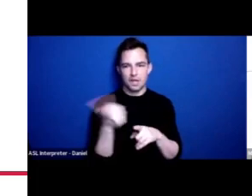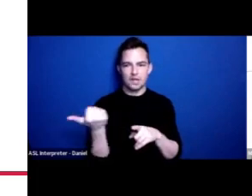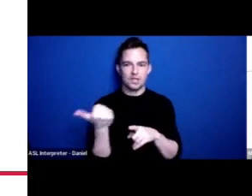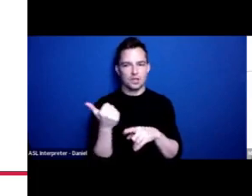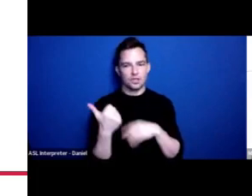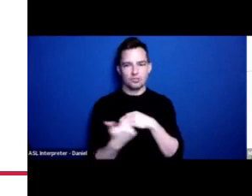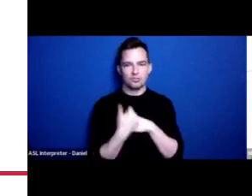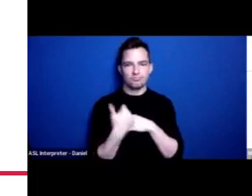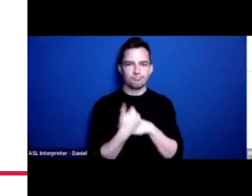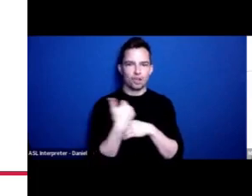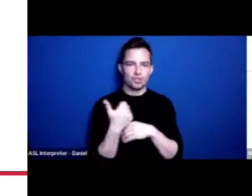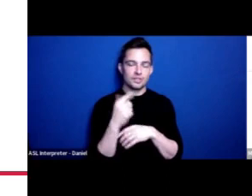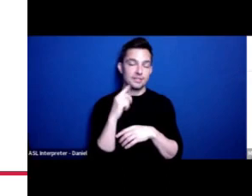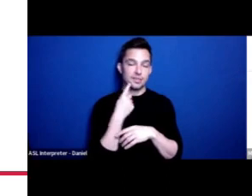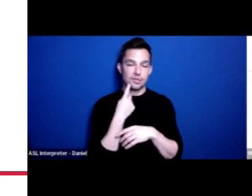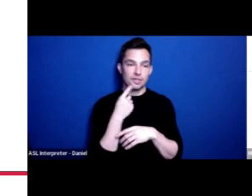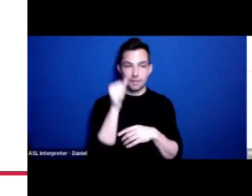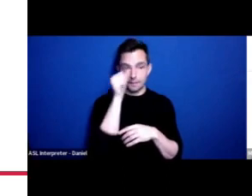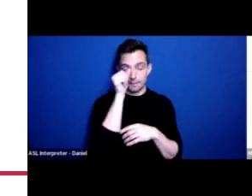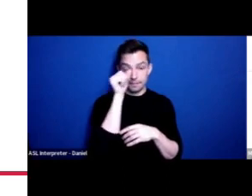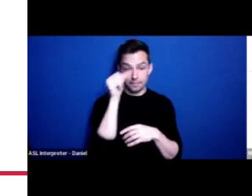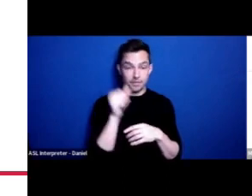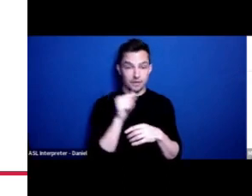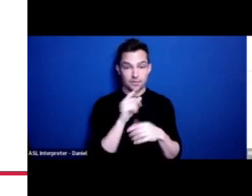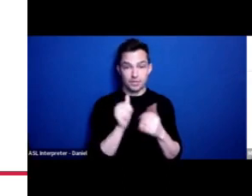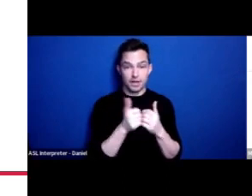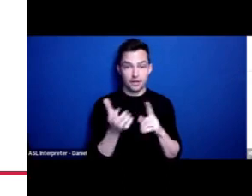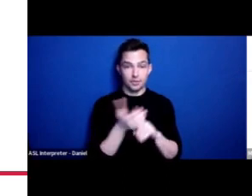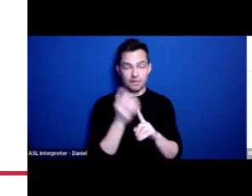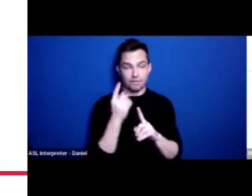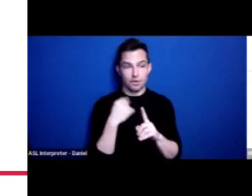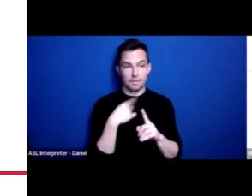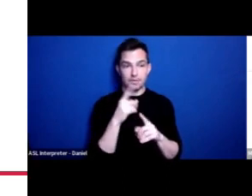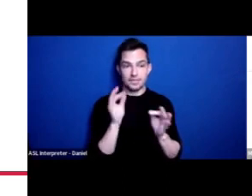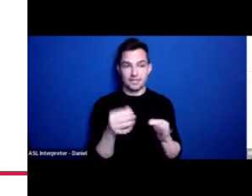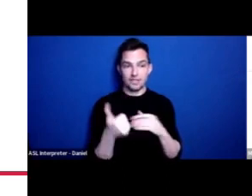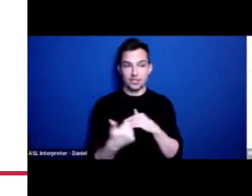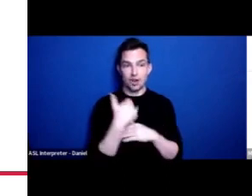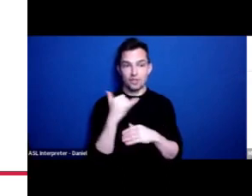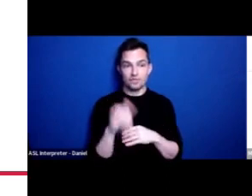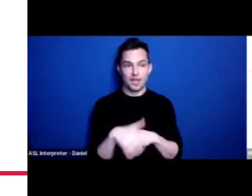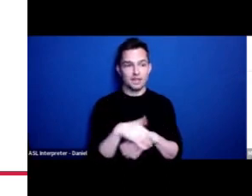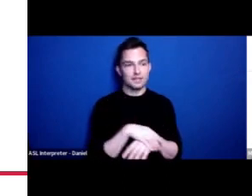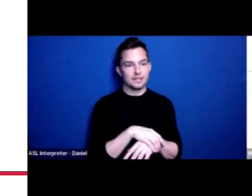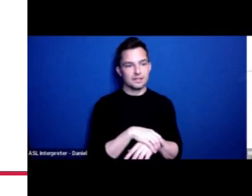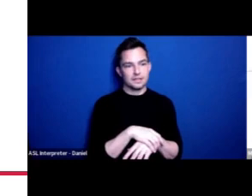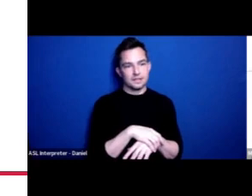were pretty serious. I don't know how I didn't get arrested for it, but I definitely got charged with it. My consequences